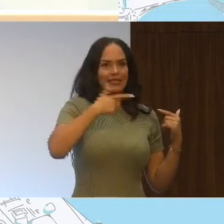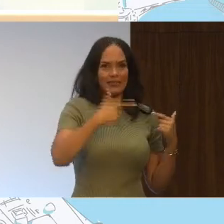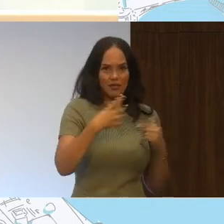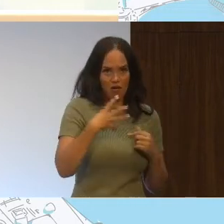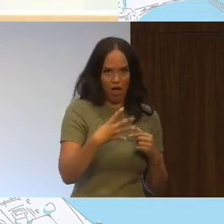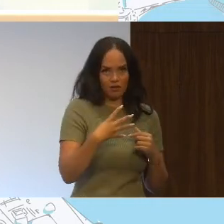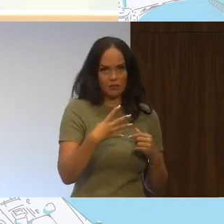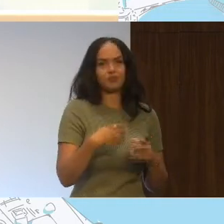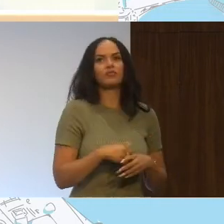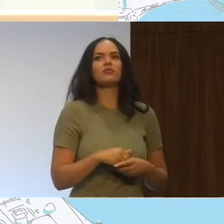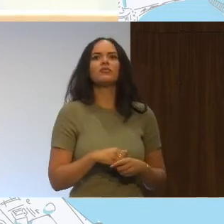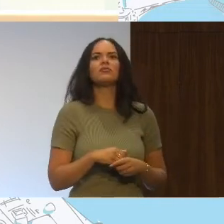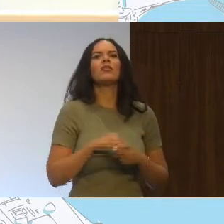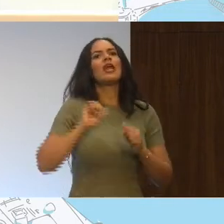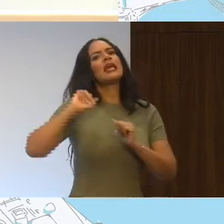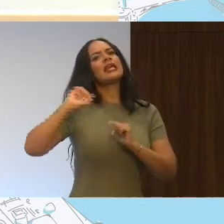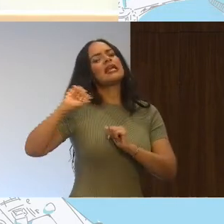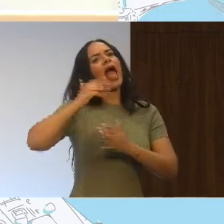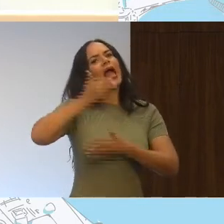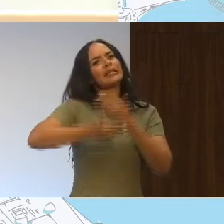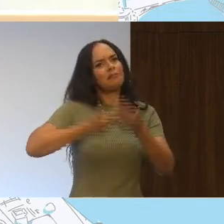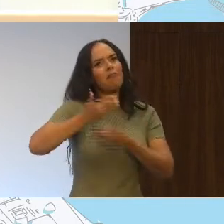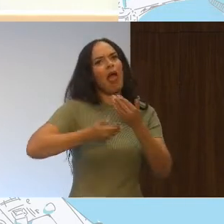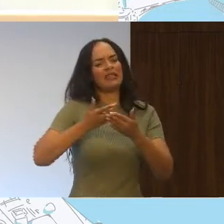he gave the explanation about migraine at the time. and I thought it was a pretty silly explanation.